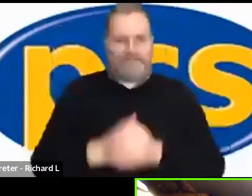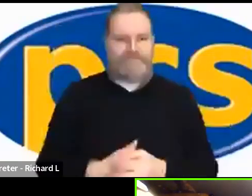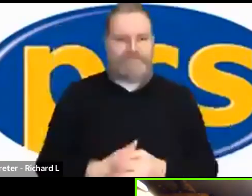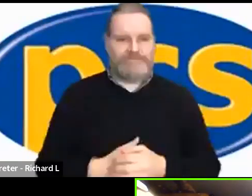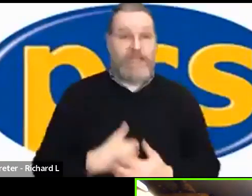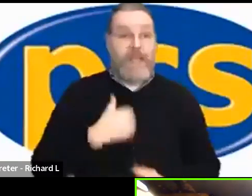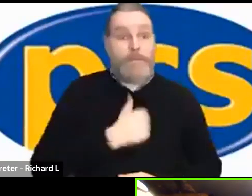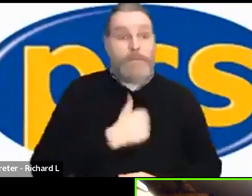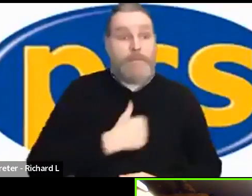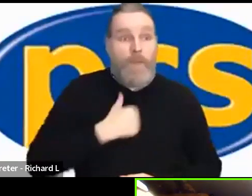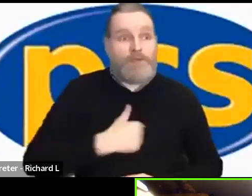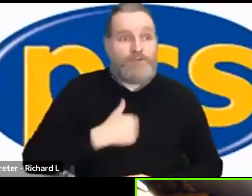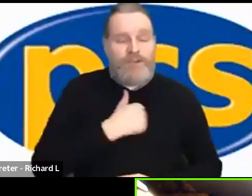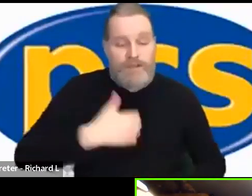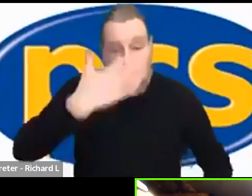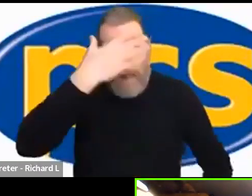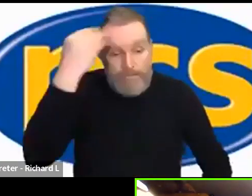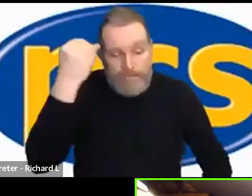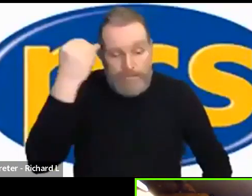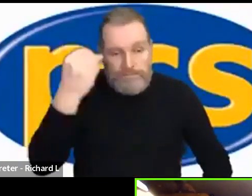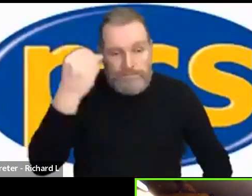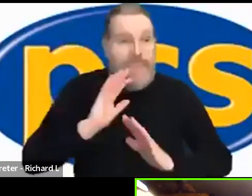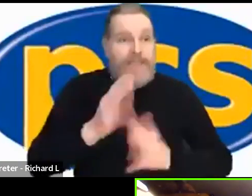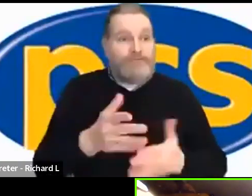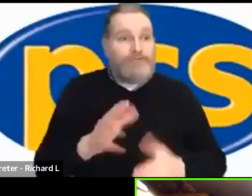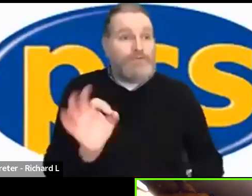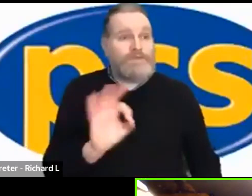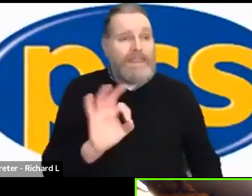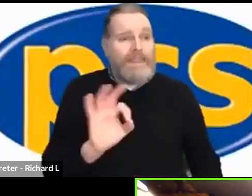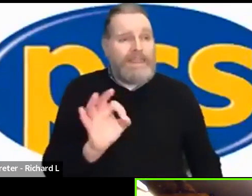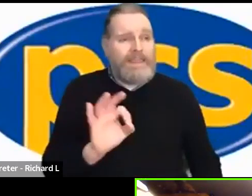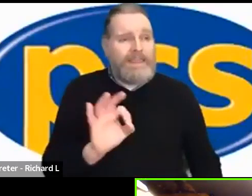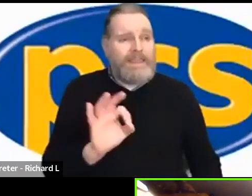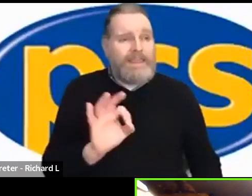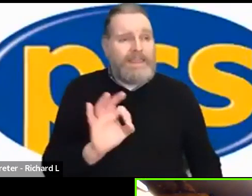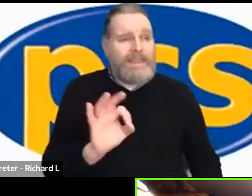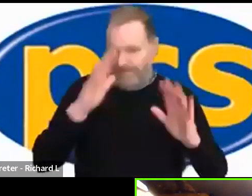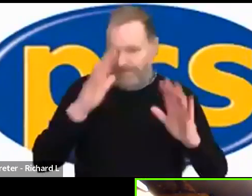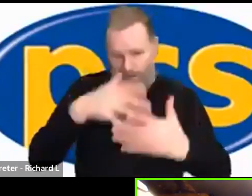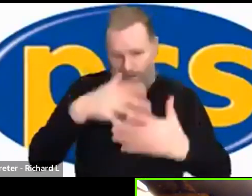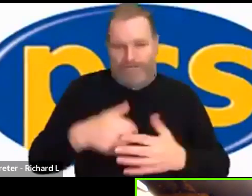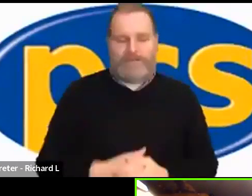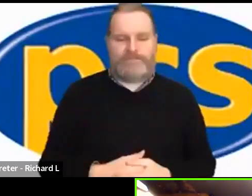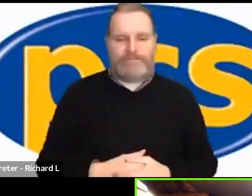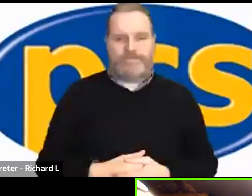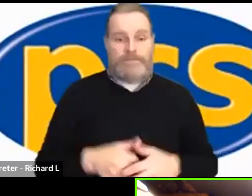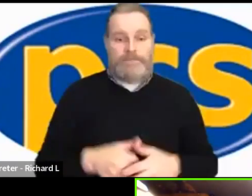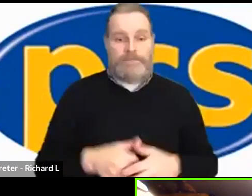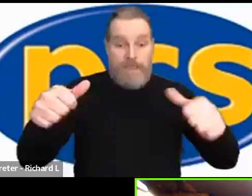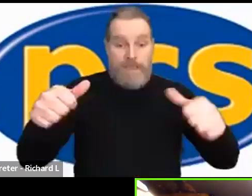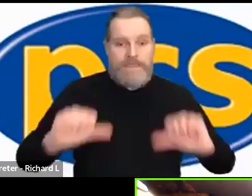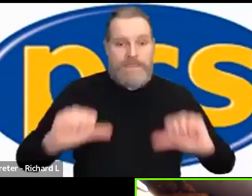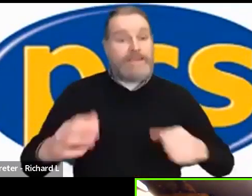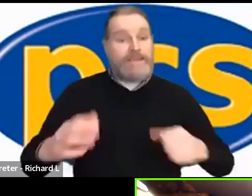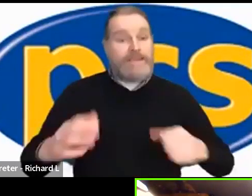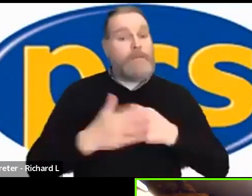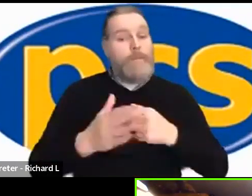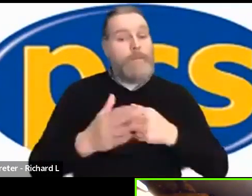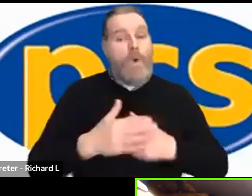What you're what you're what you're doing, and real big apologies for me that I didn't introduce you at the beginning Okay. Few more solidarity messages